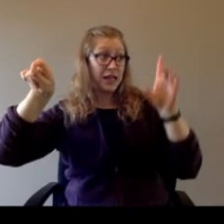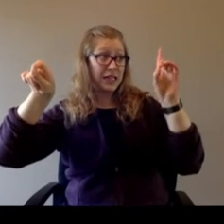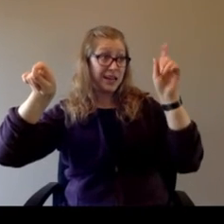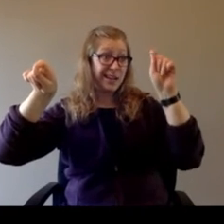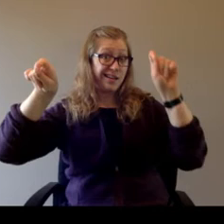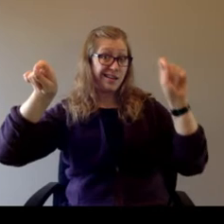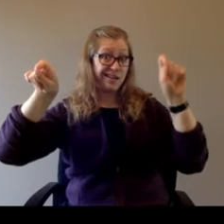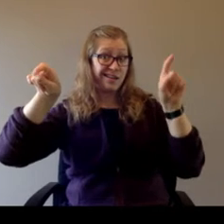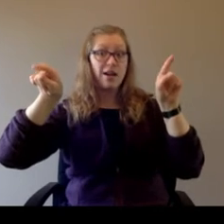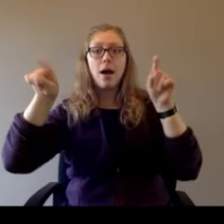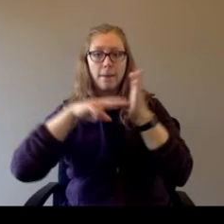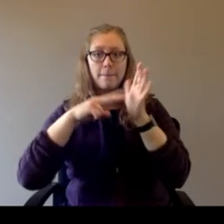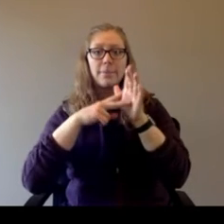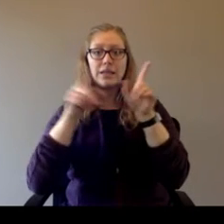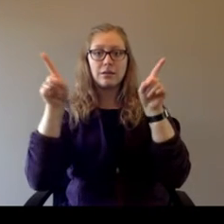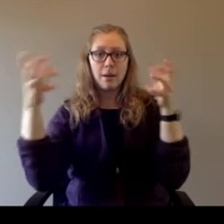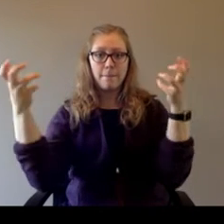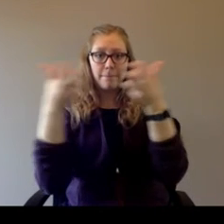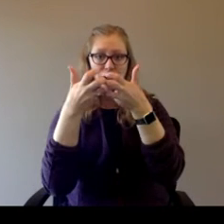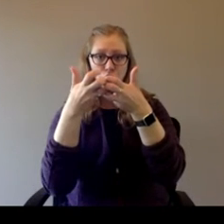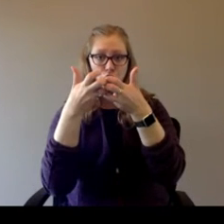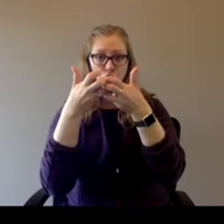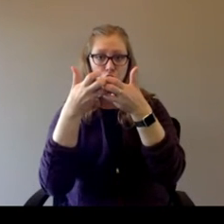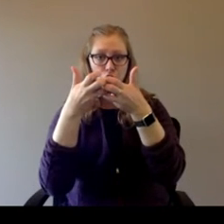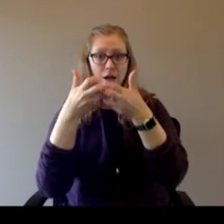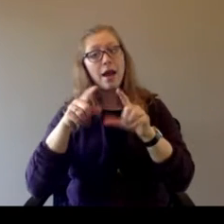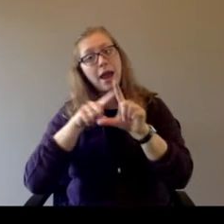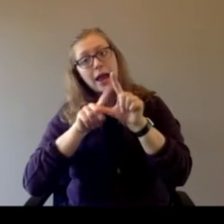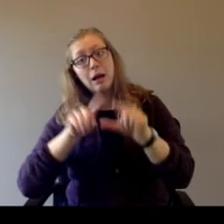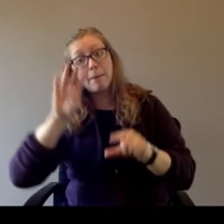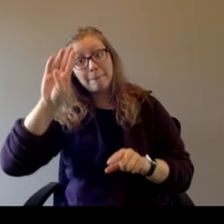and so forth. B matches E. So B is E. And